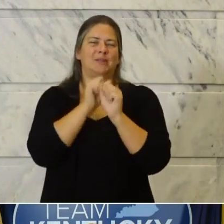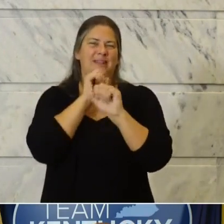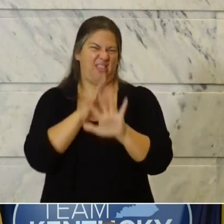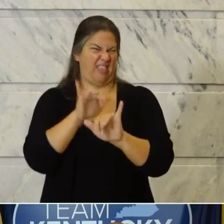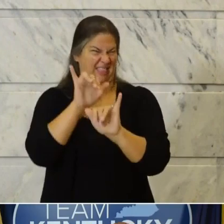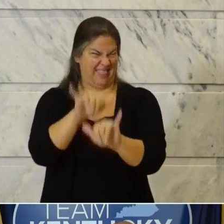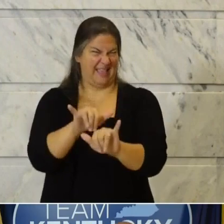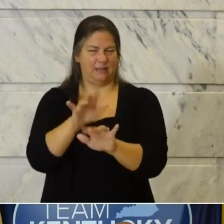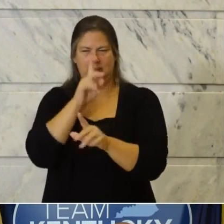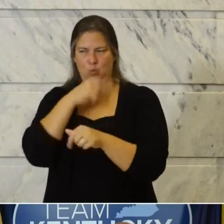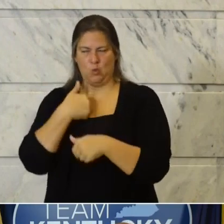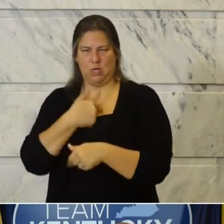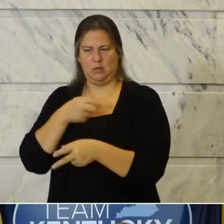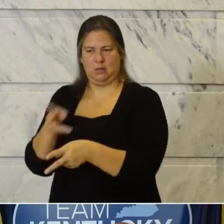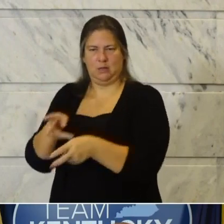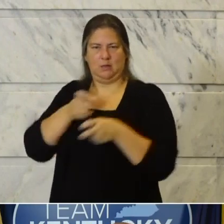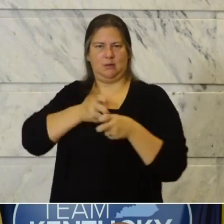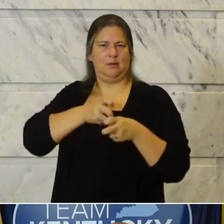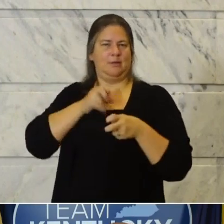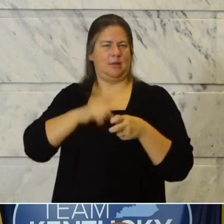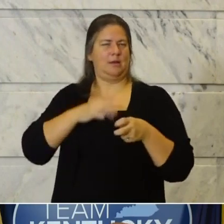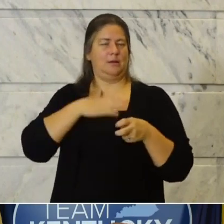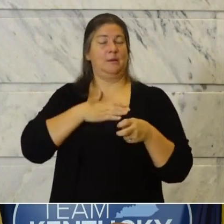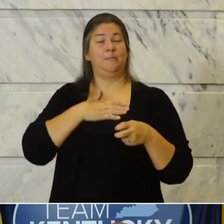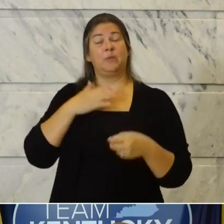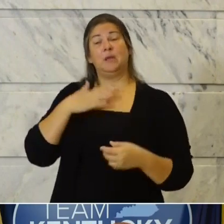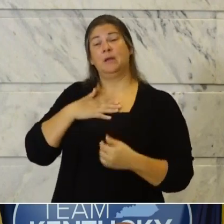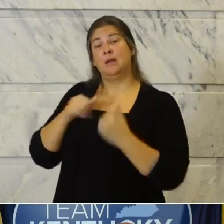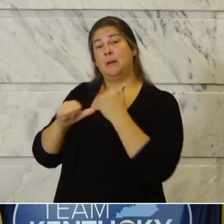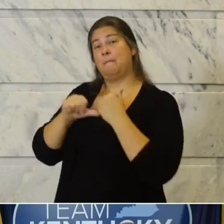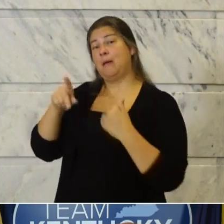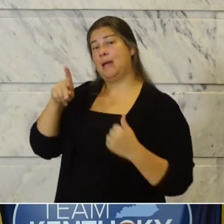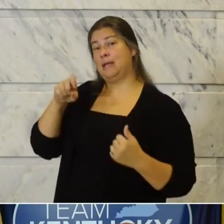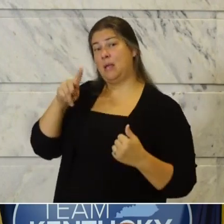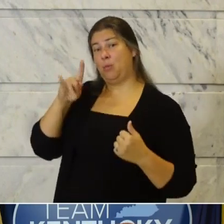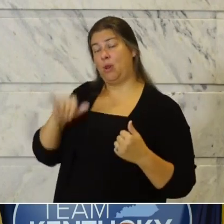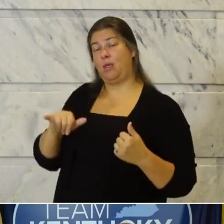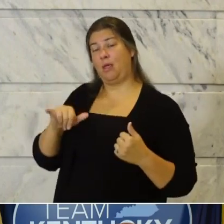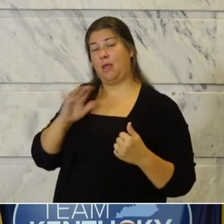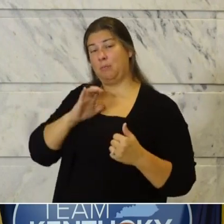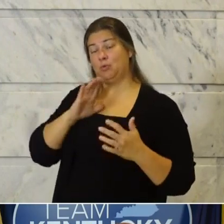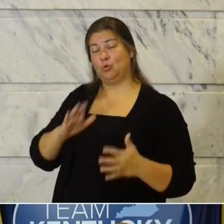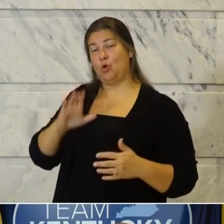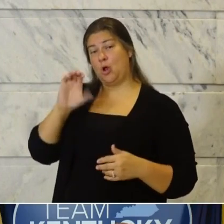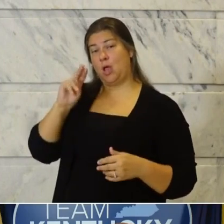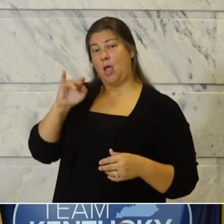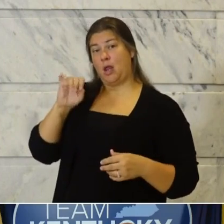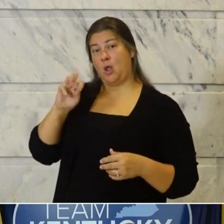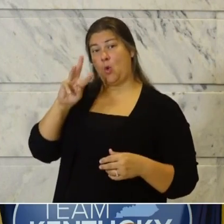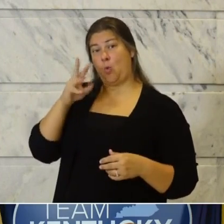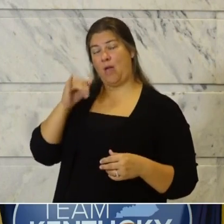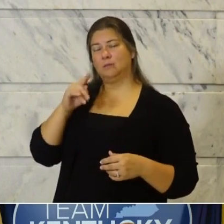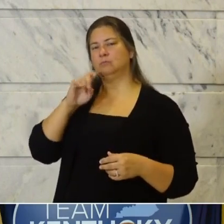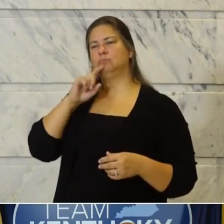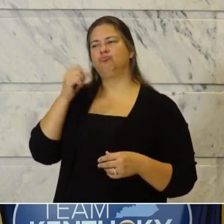Commissioner, Dr Connie White, has spent hundreds of hours, probably at this point working with Kentucky Department for Education and